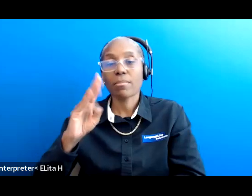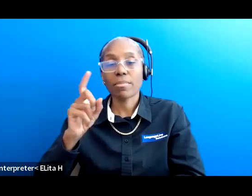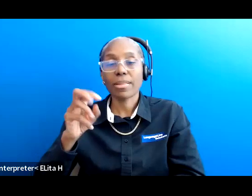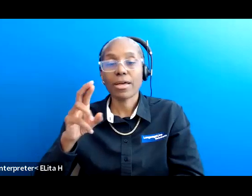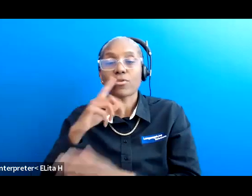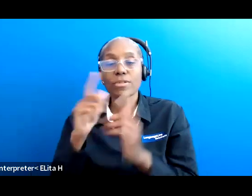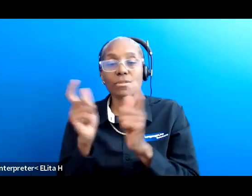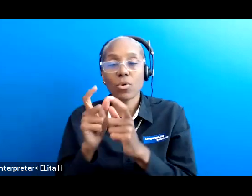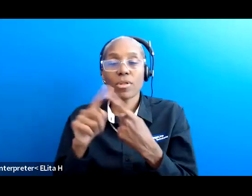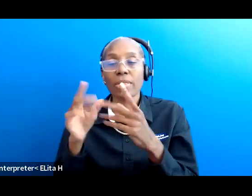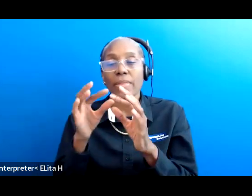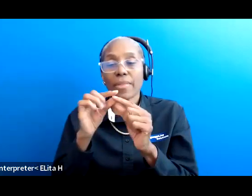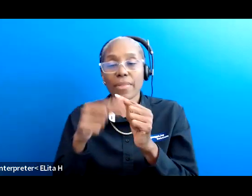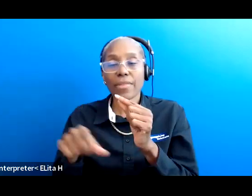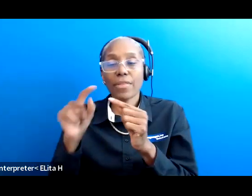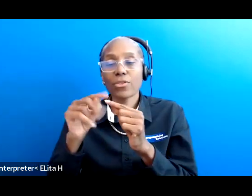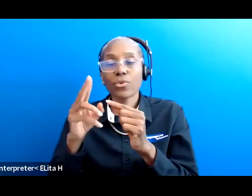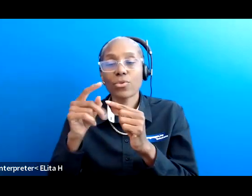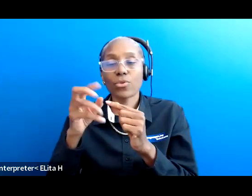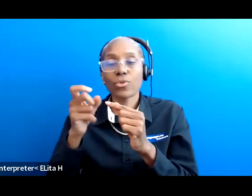The doctor recommended catheterizing every hour.